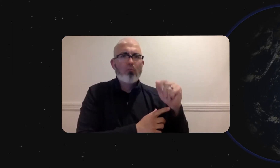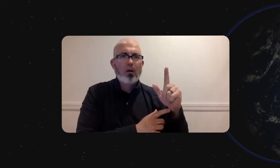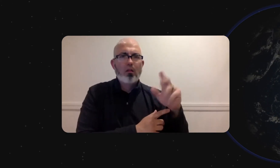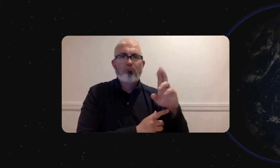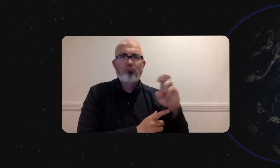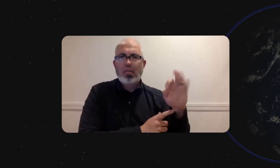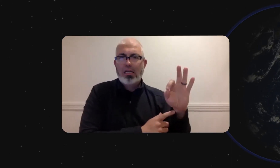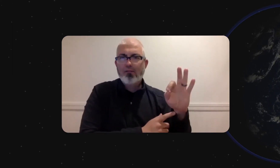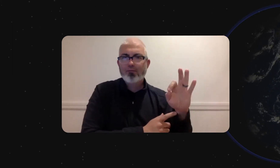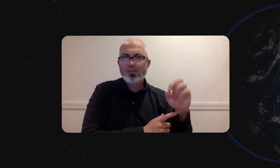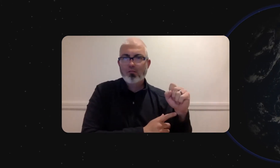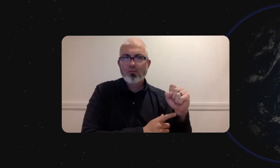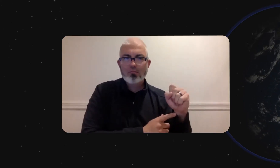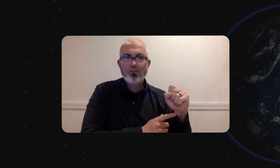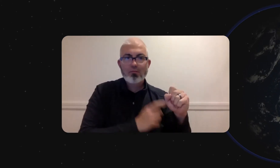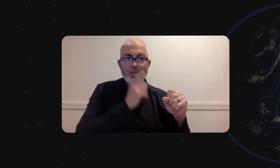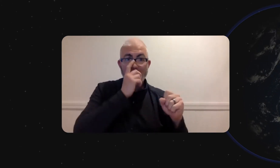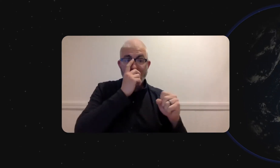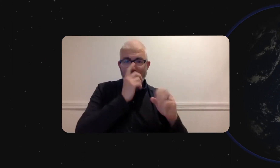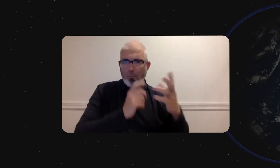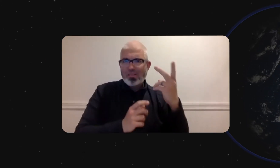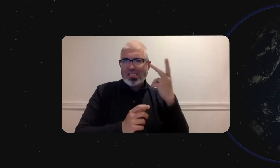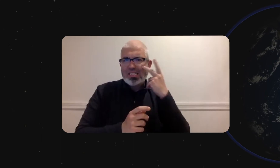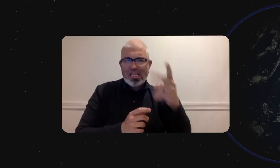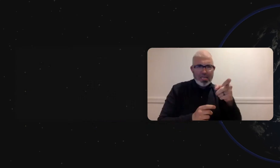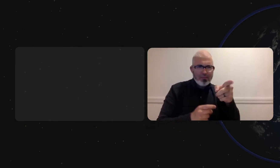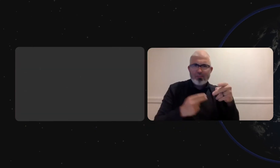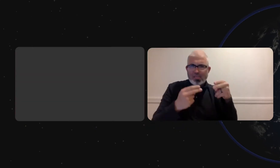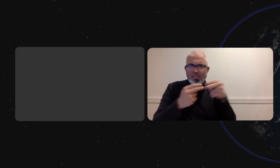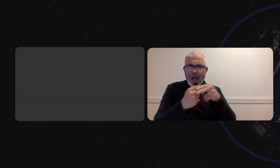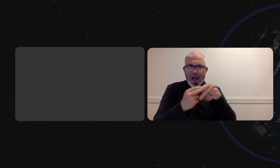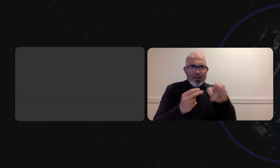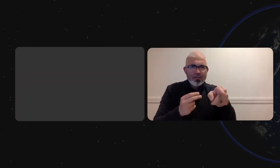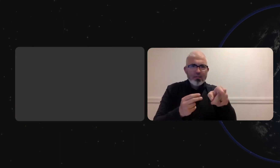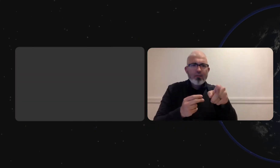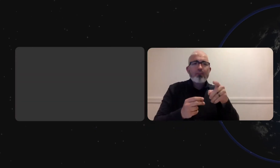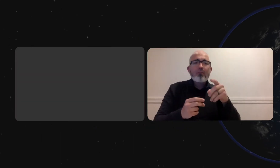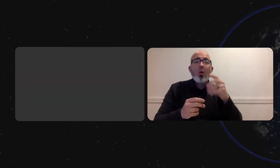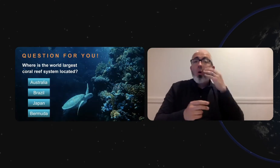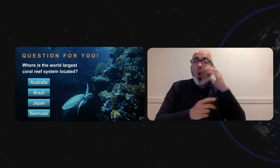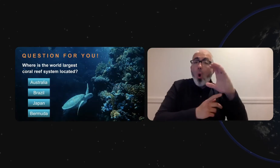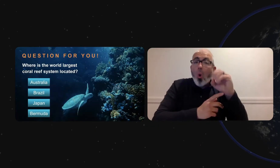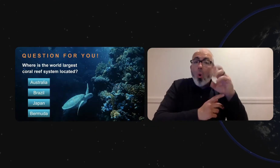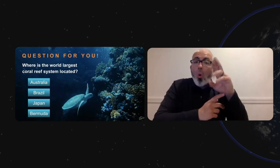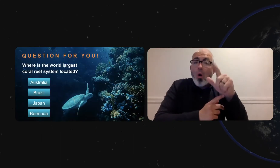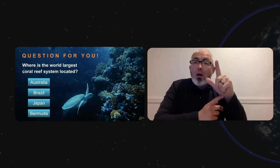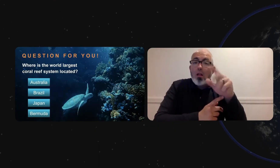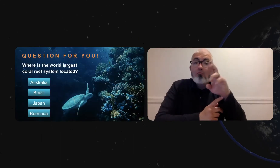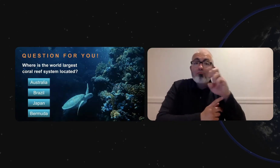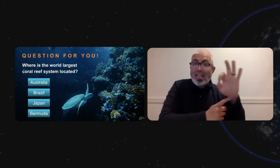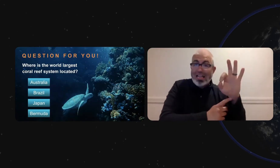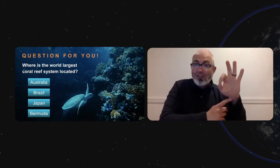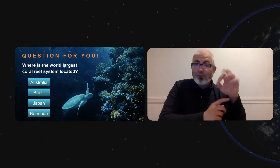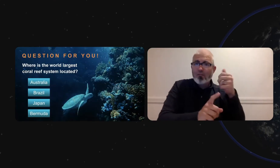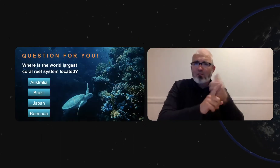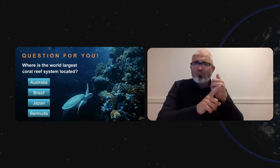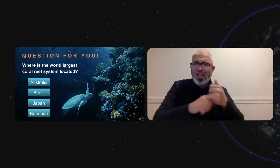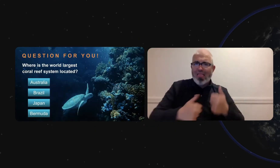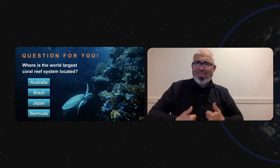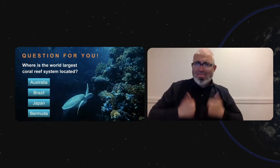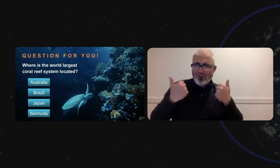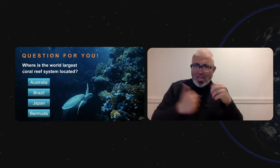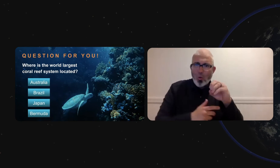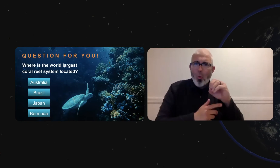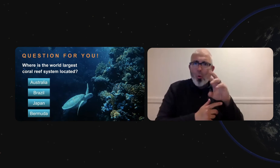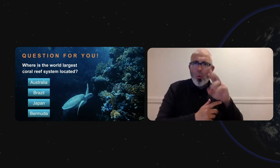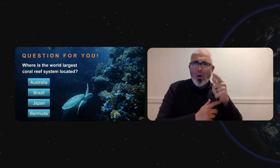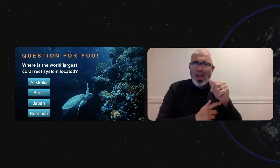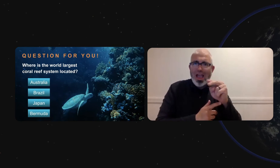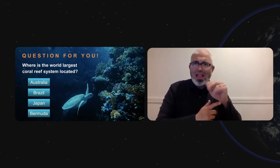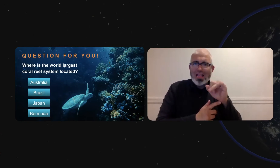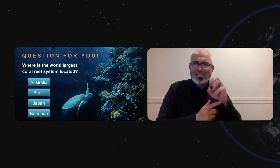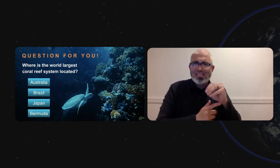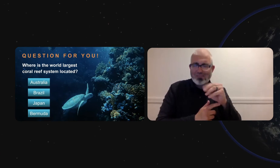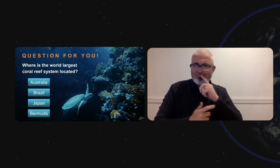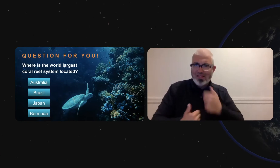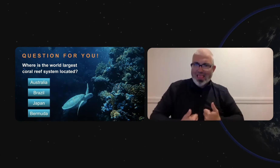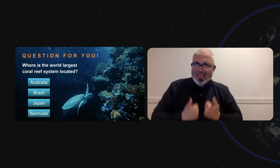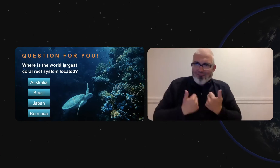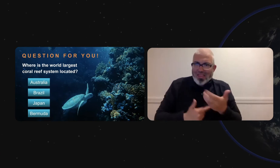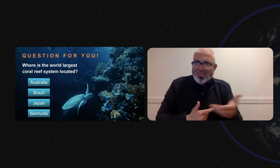[Question on screen] Coral reefs are living organisms.